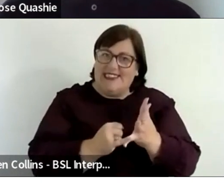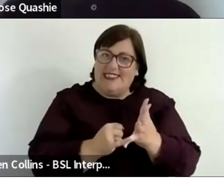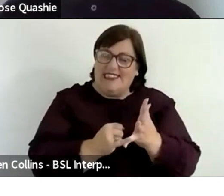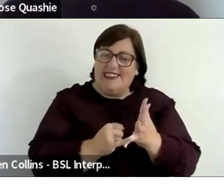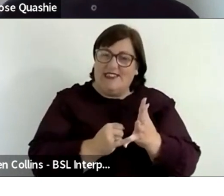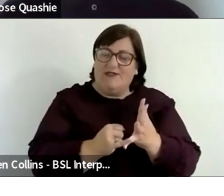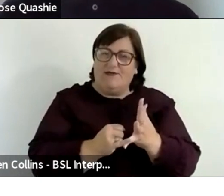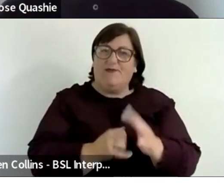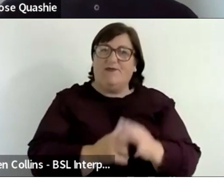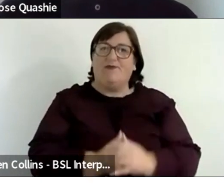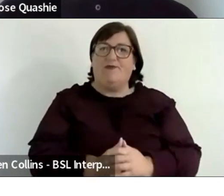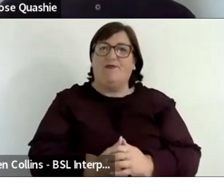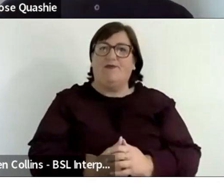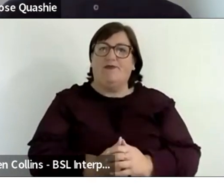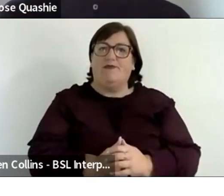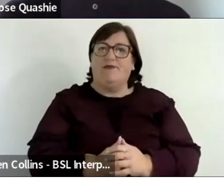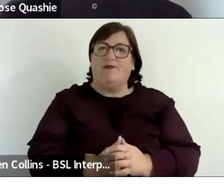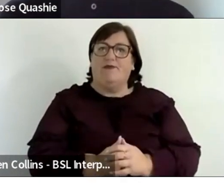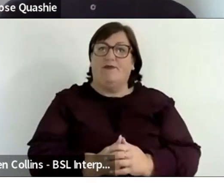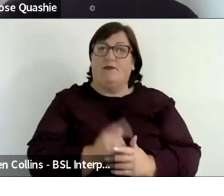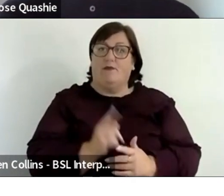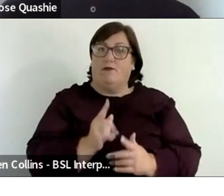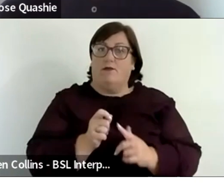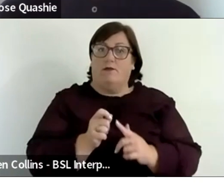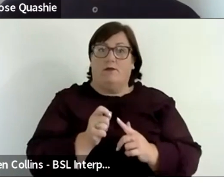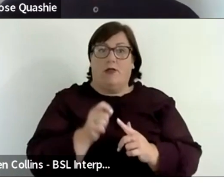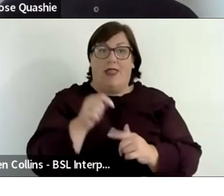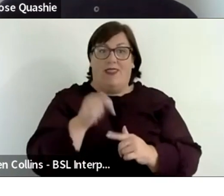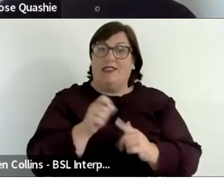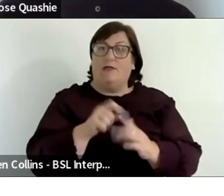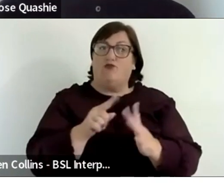We are talking about this being the largest infrastructure project across Europe.